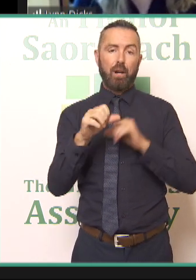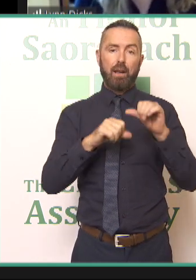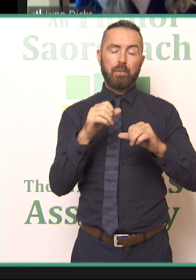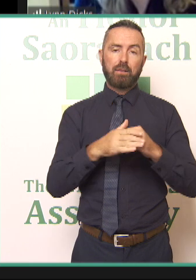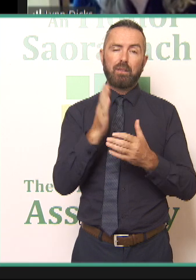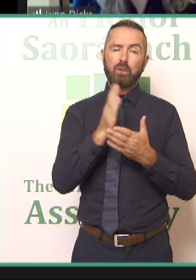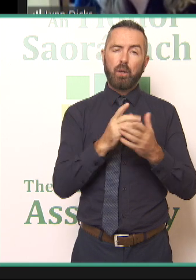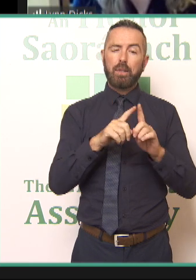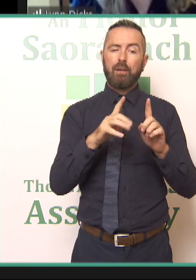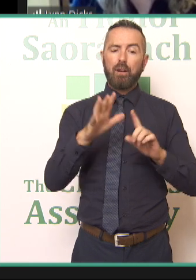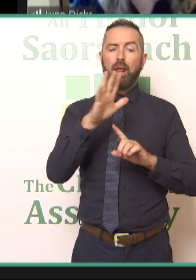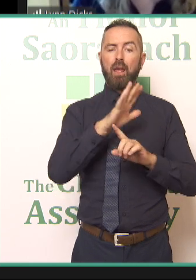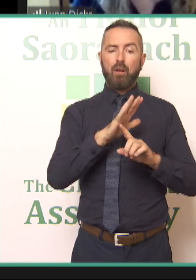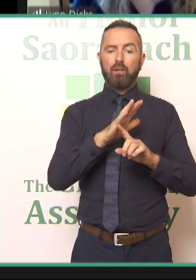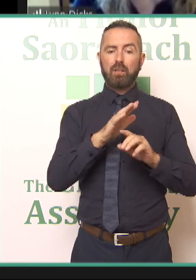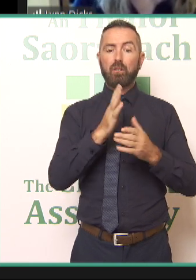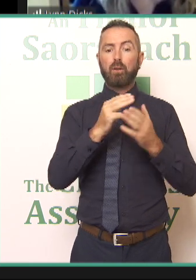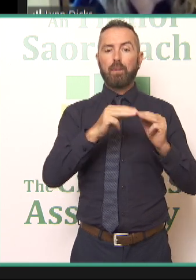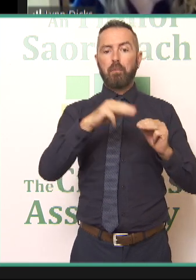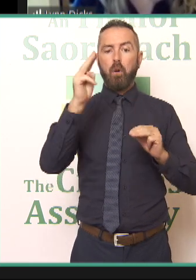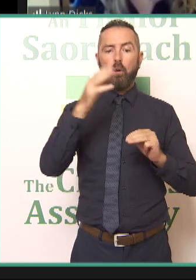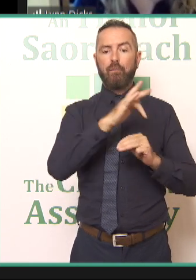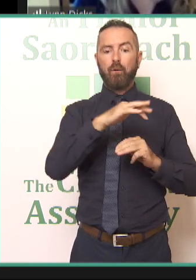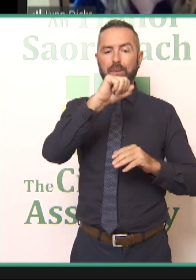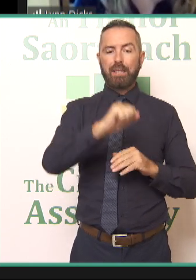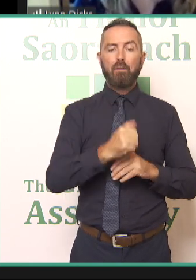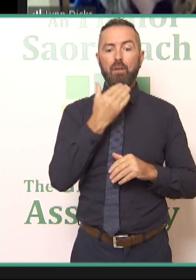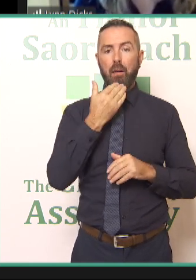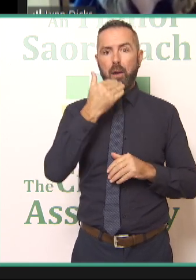different different areas there's actually more coming from South America when you look at animal